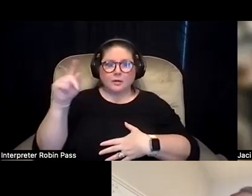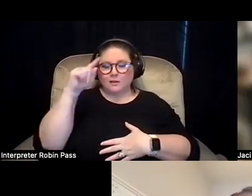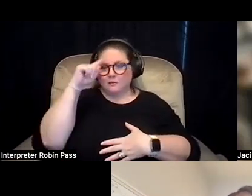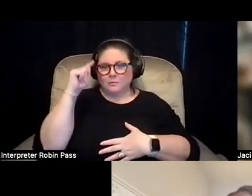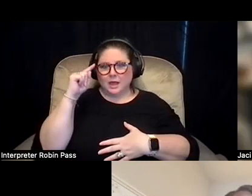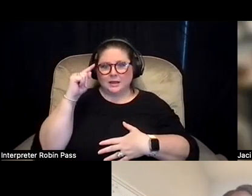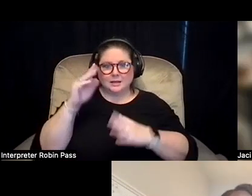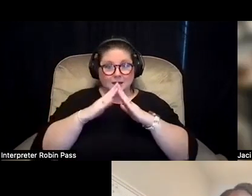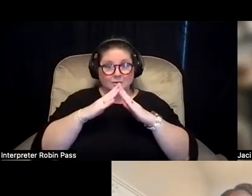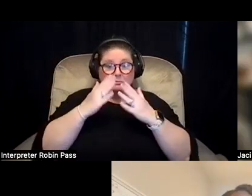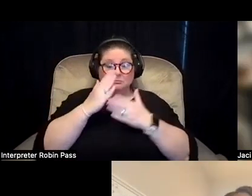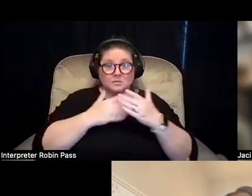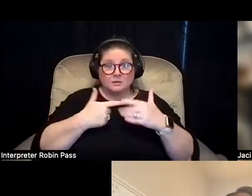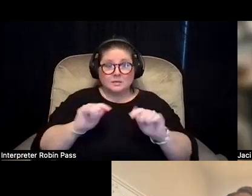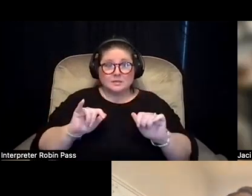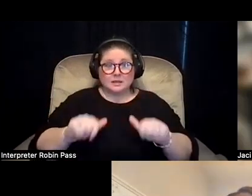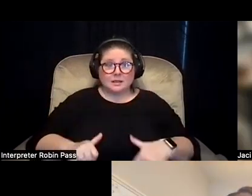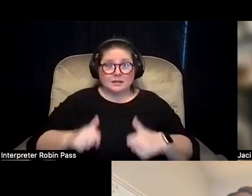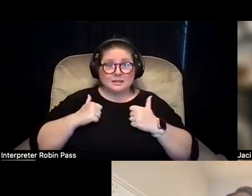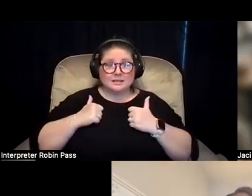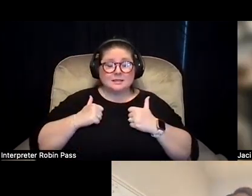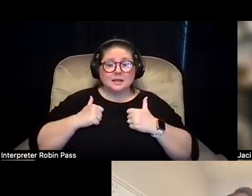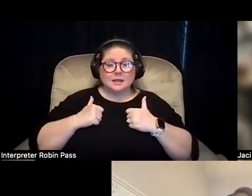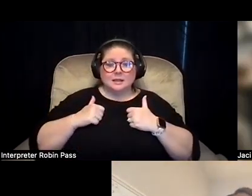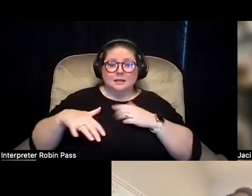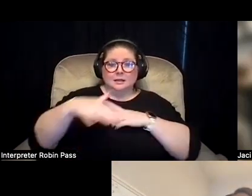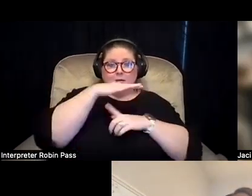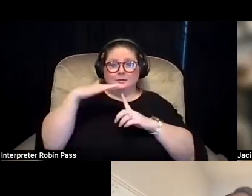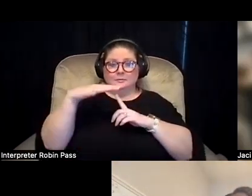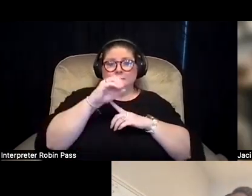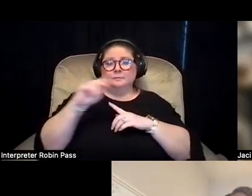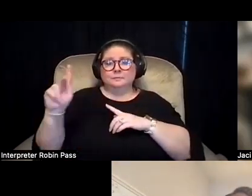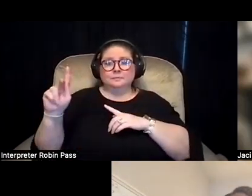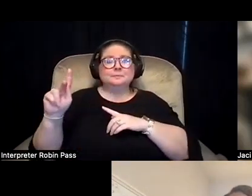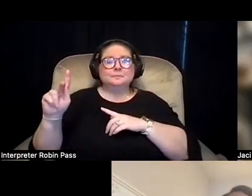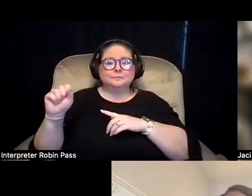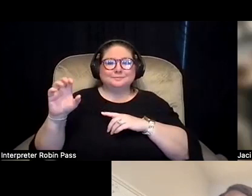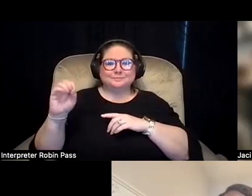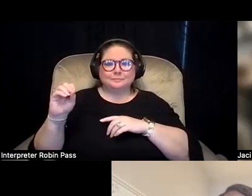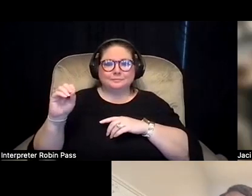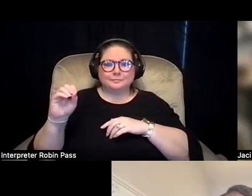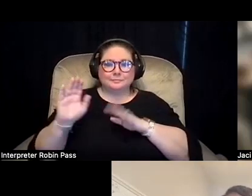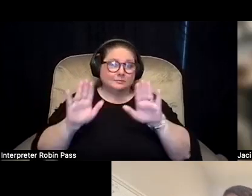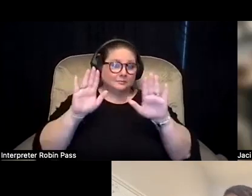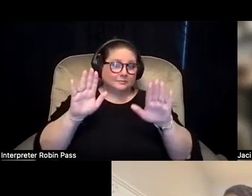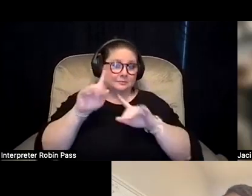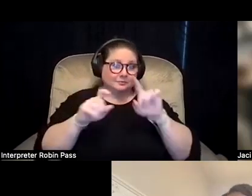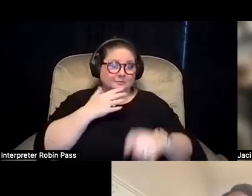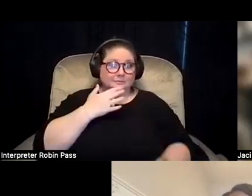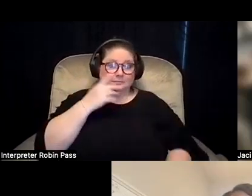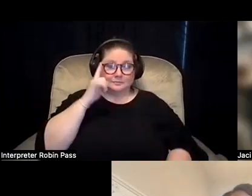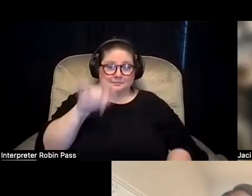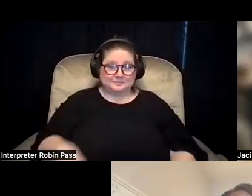them still exist um around oklahoma so that was a great question thank you for that question thank